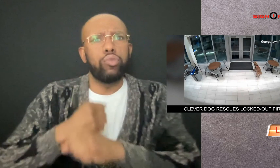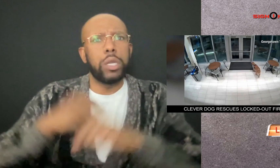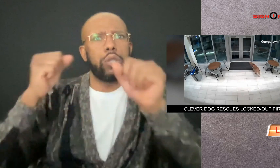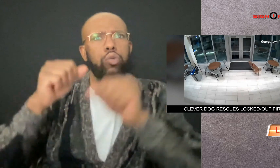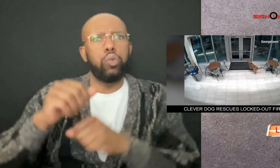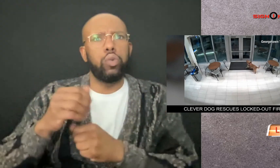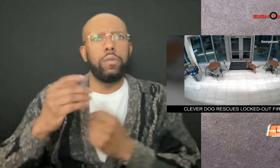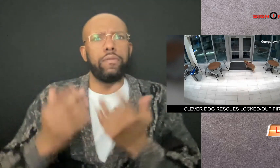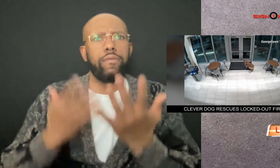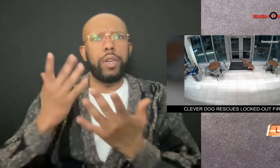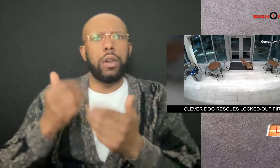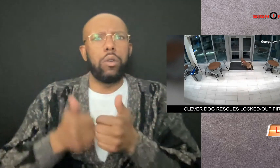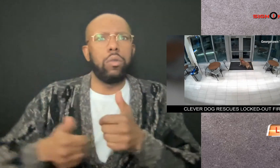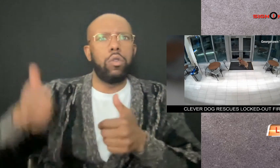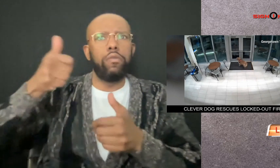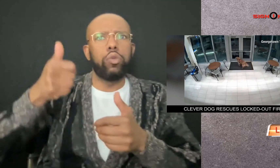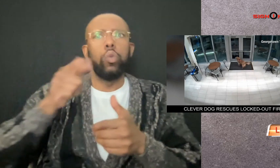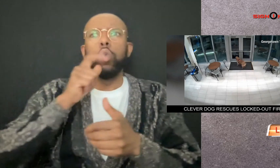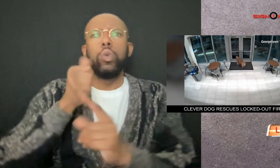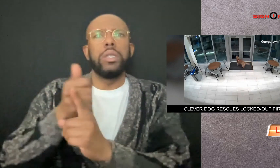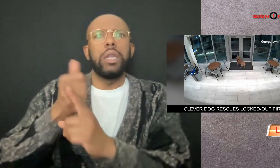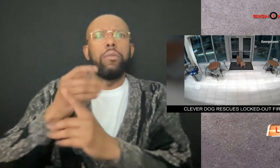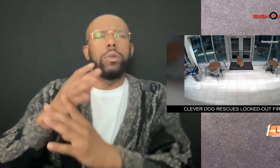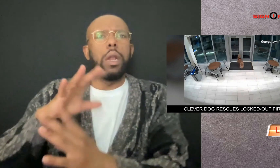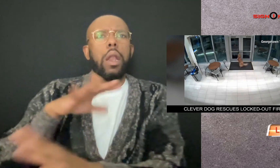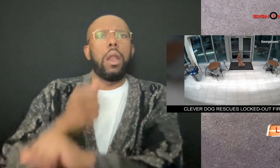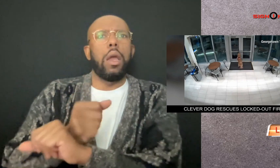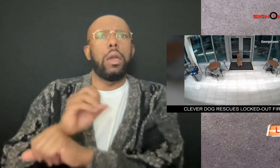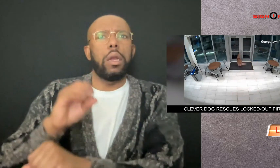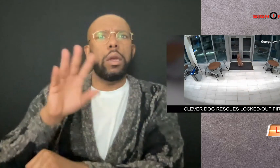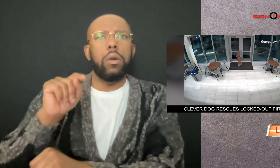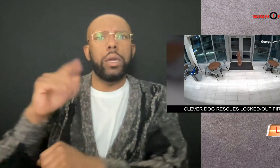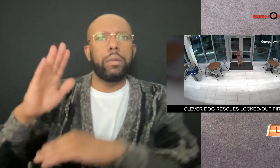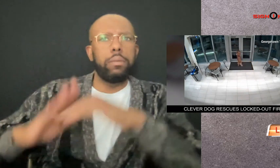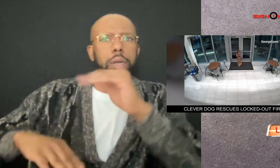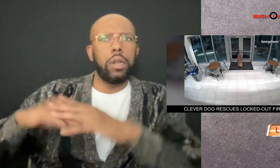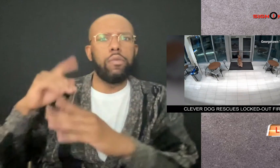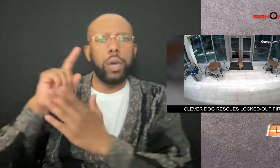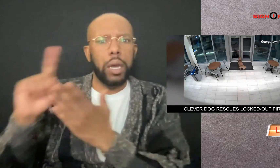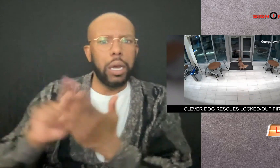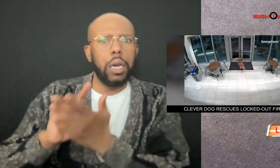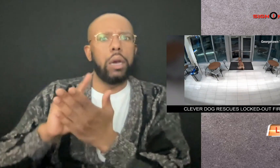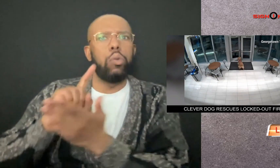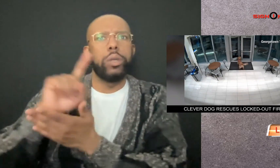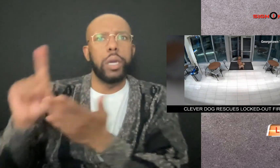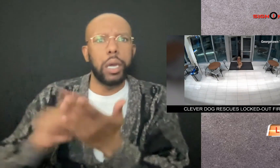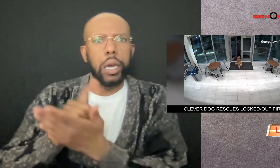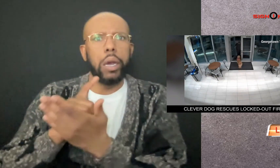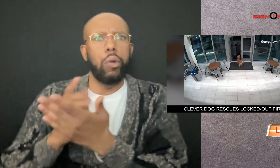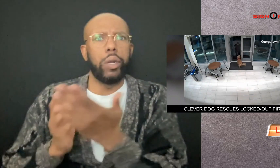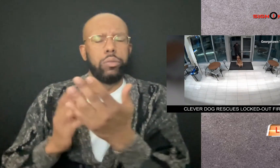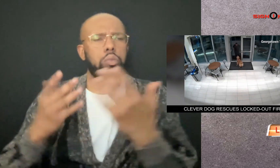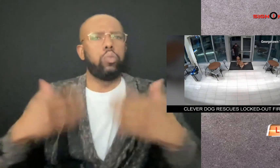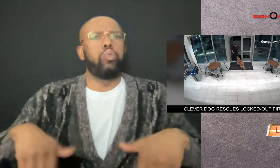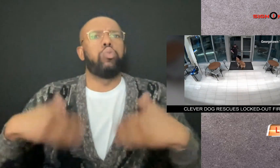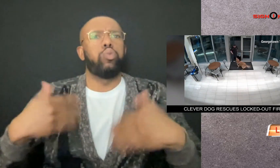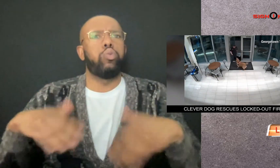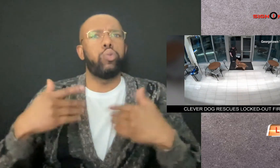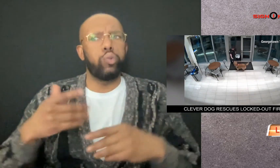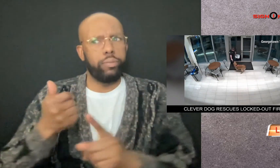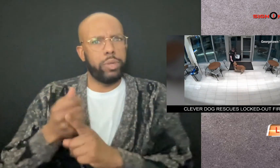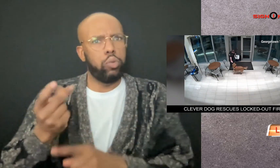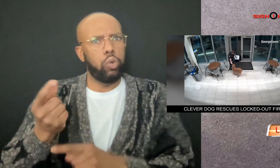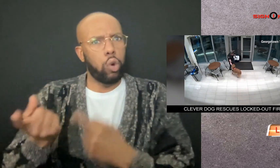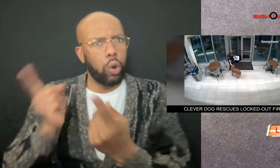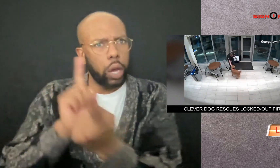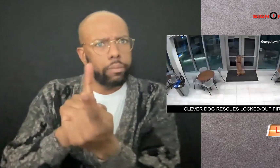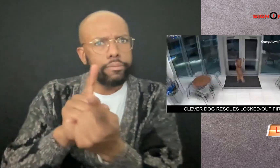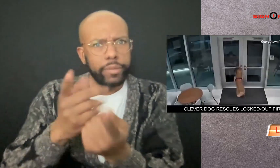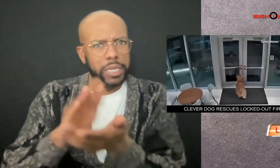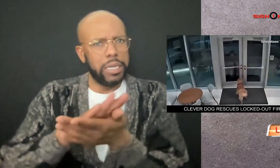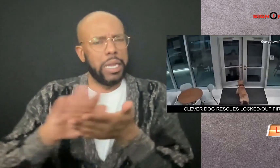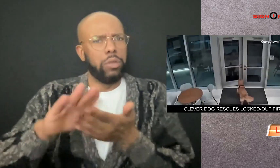when she comes to the rescue of a fire official who was locked out of the building for hours Koda